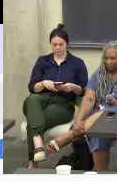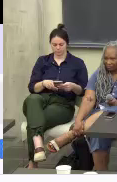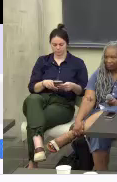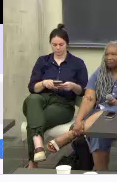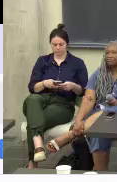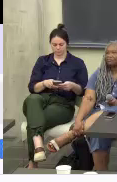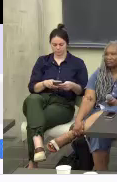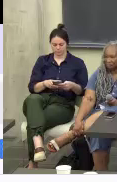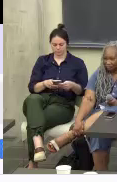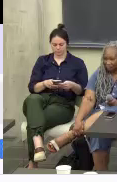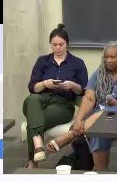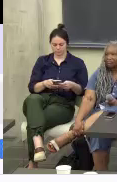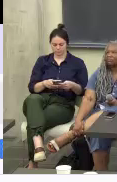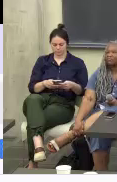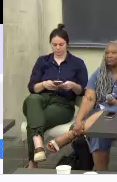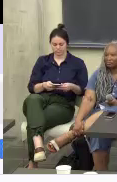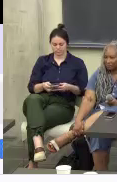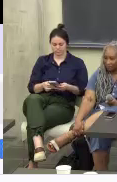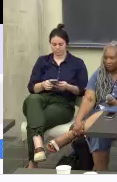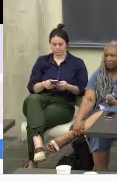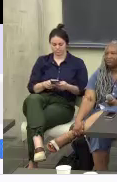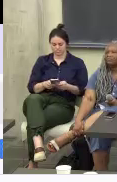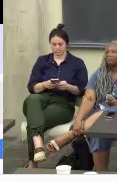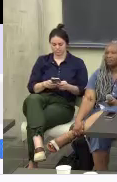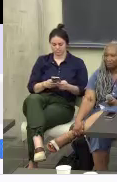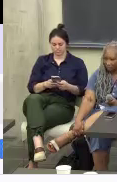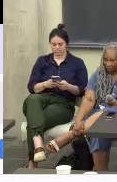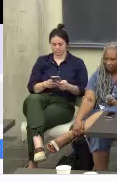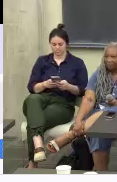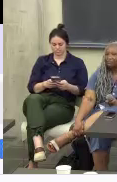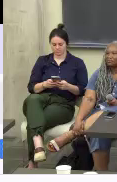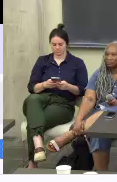I mean, that will help drive the people that are building the products.